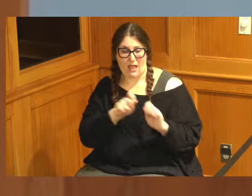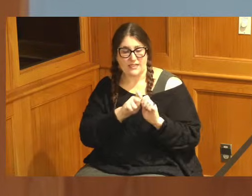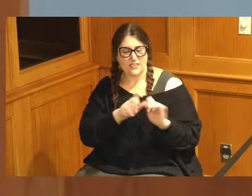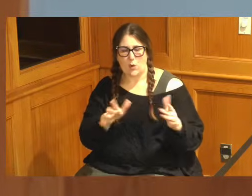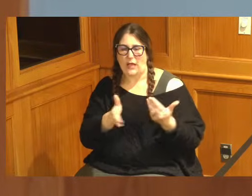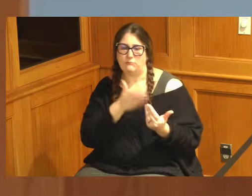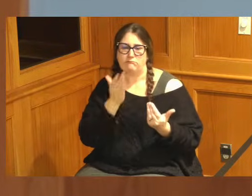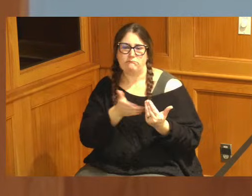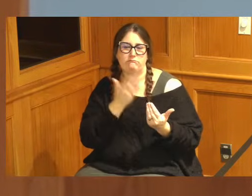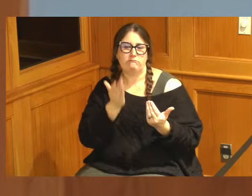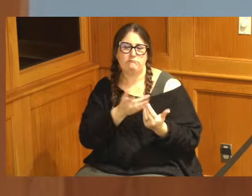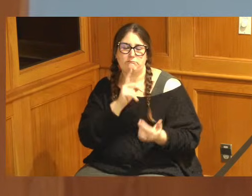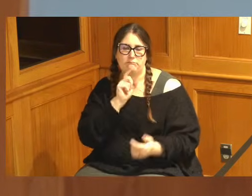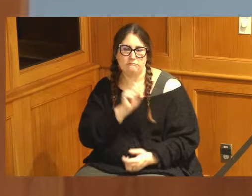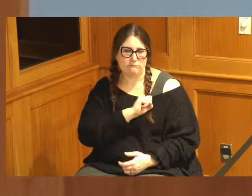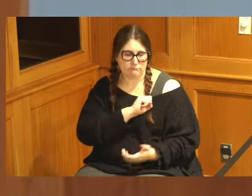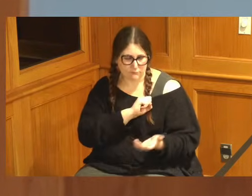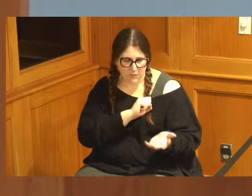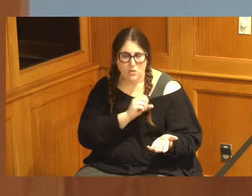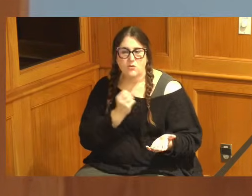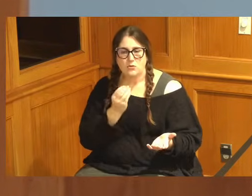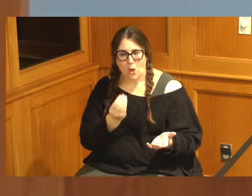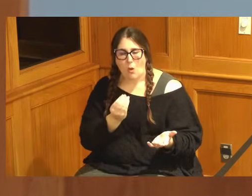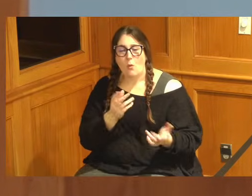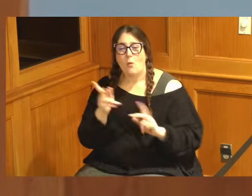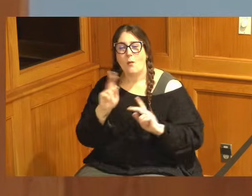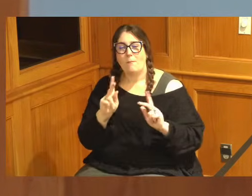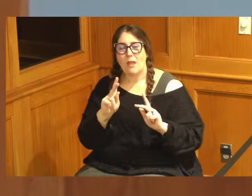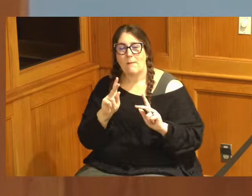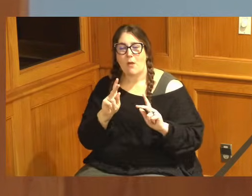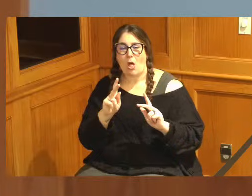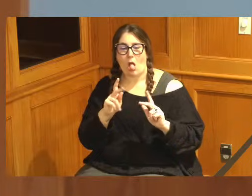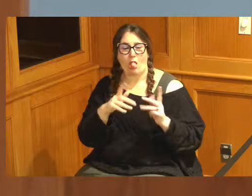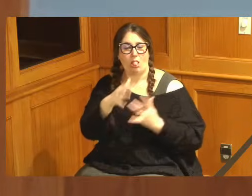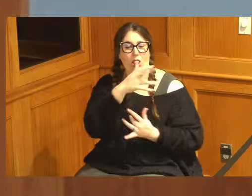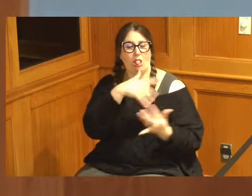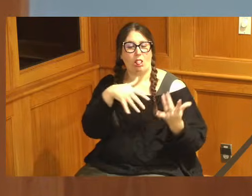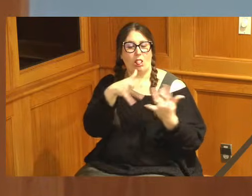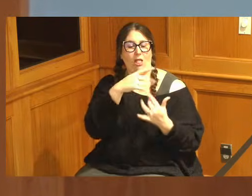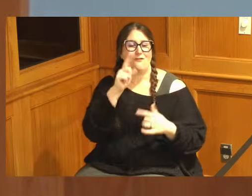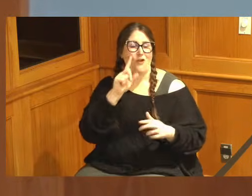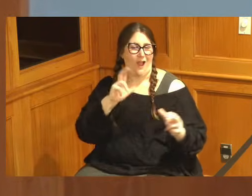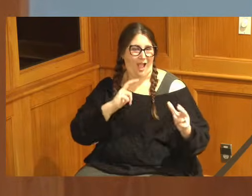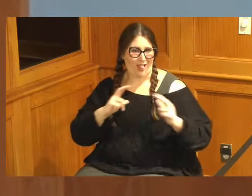this season. And so when folks came together at the end of December for the holidays, they they